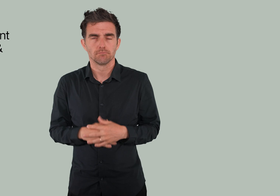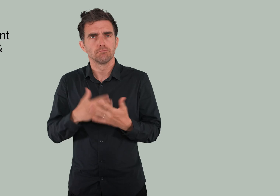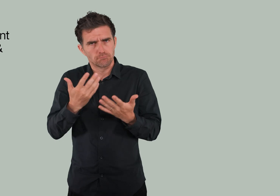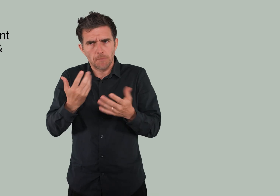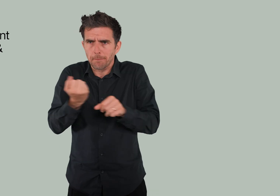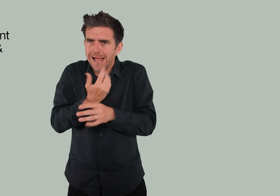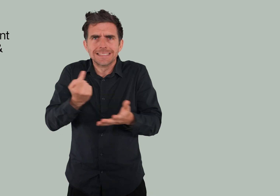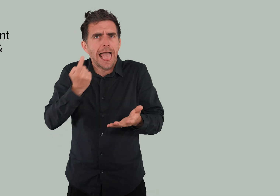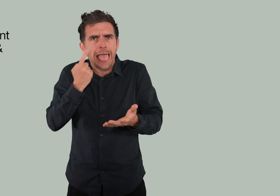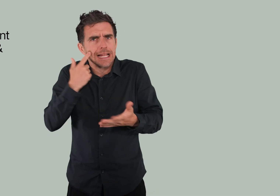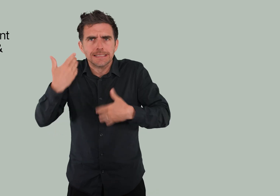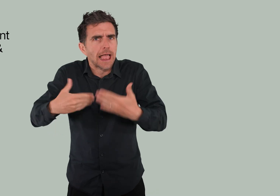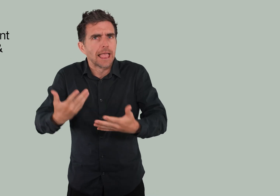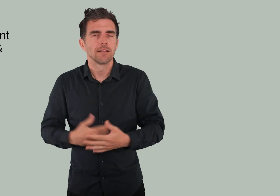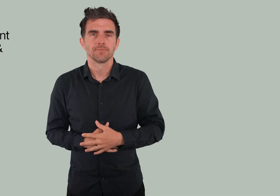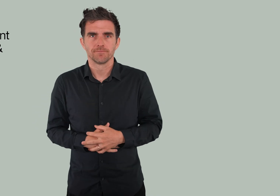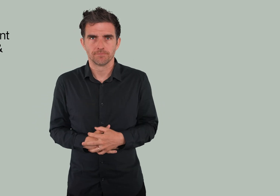Make it Easy